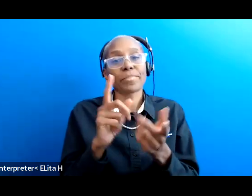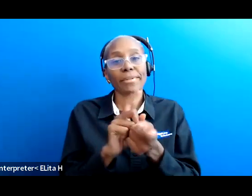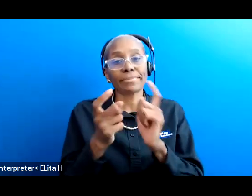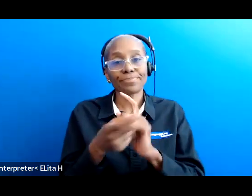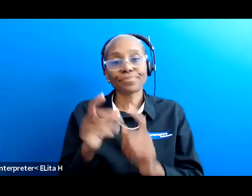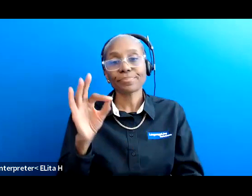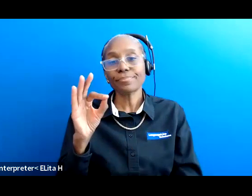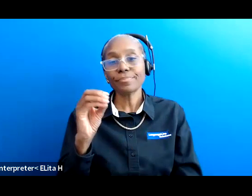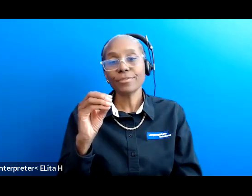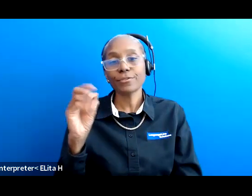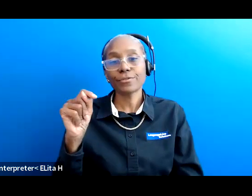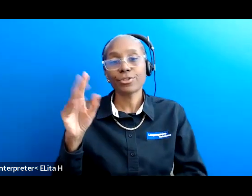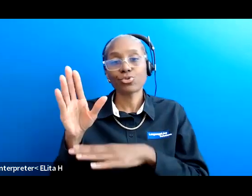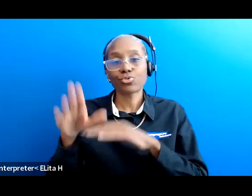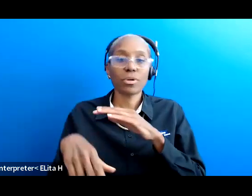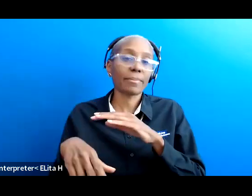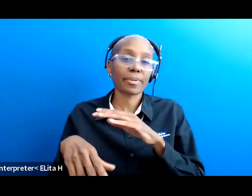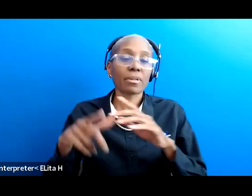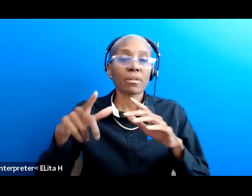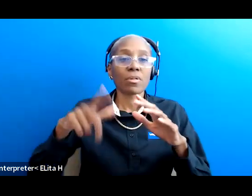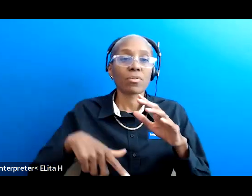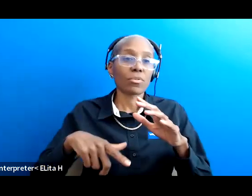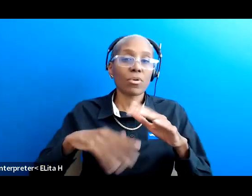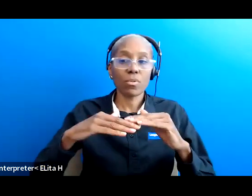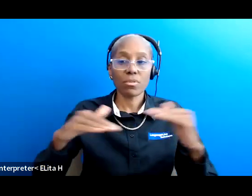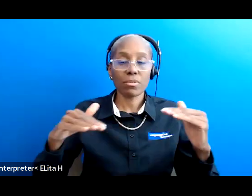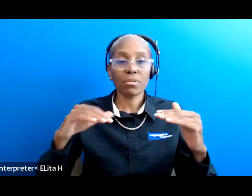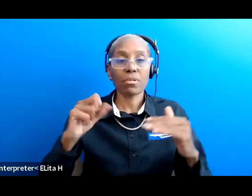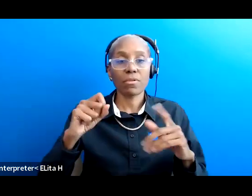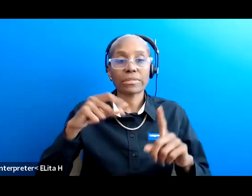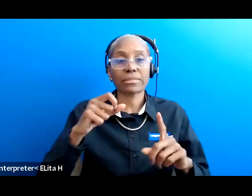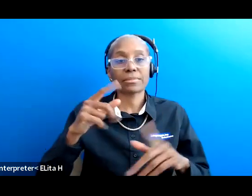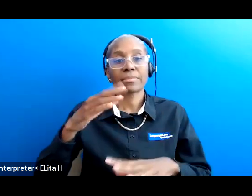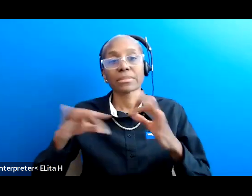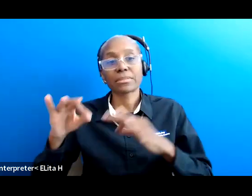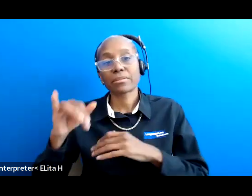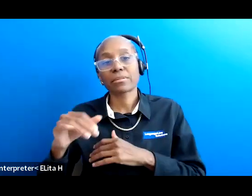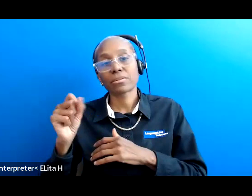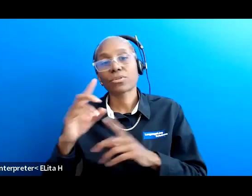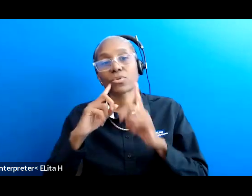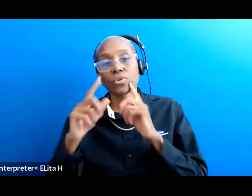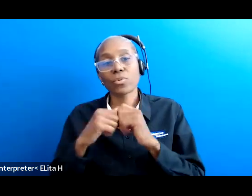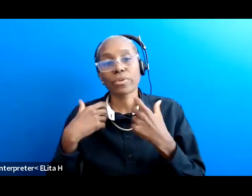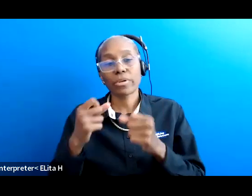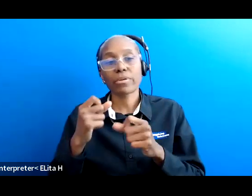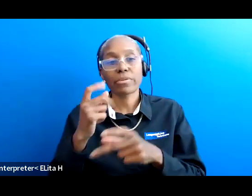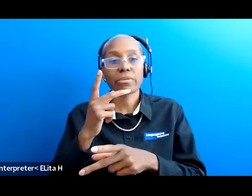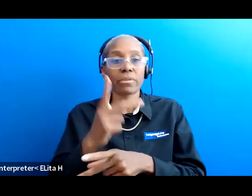in their lower level stim instead of these larger stimulator things. So talk to your healthcare professional to make sure